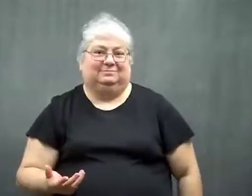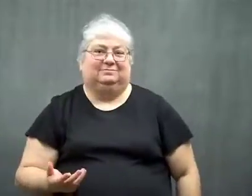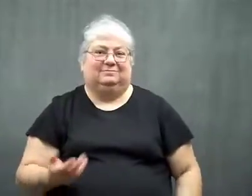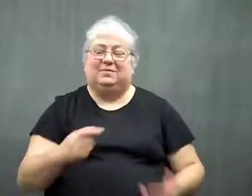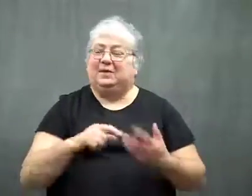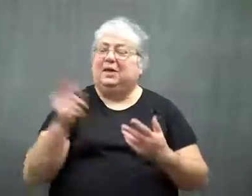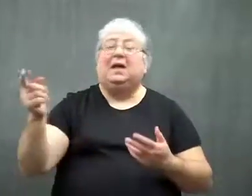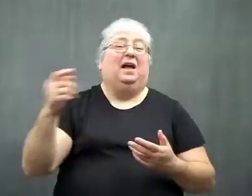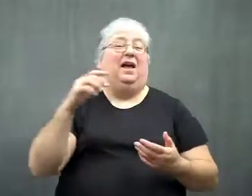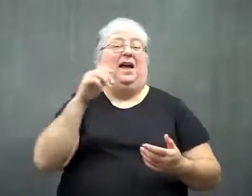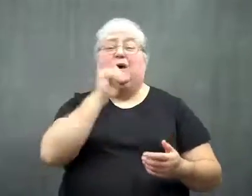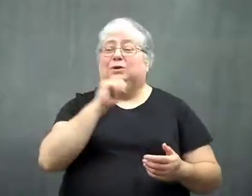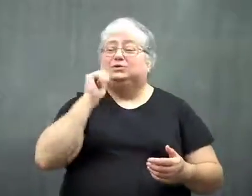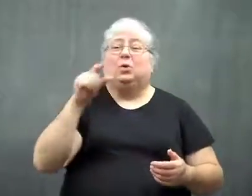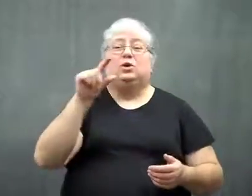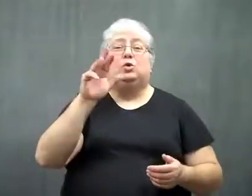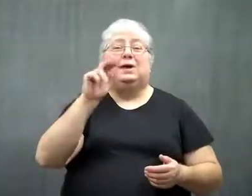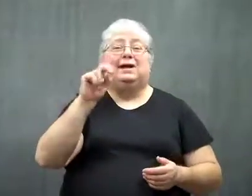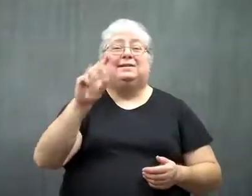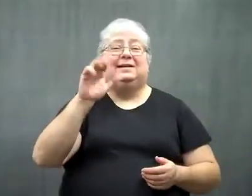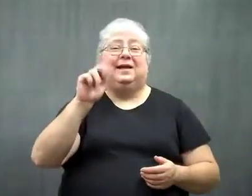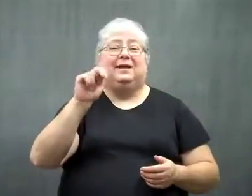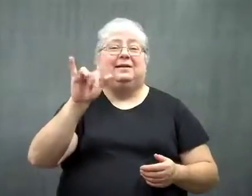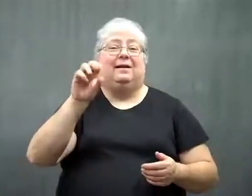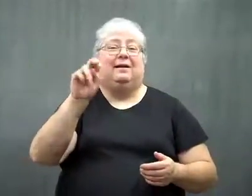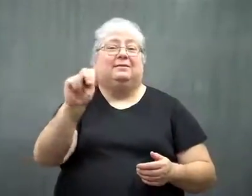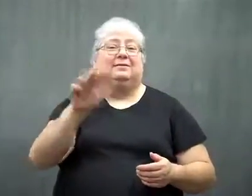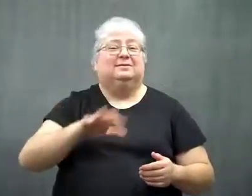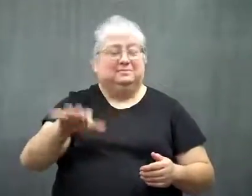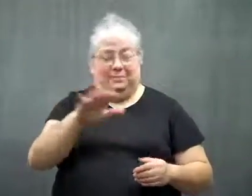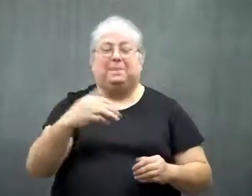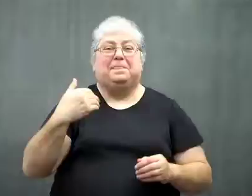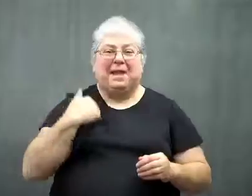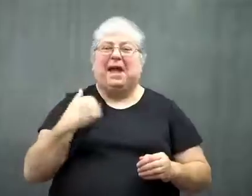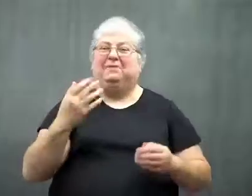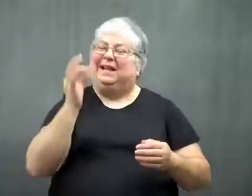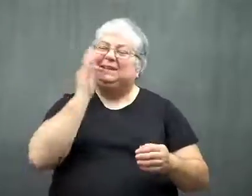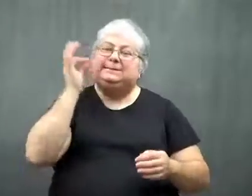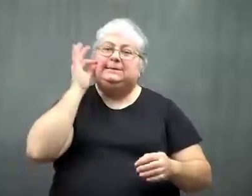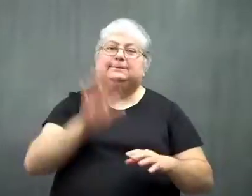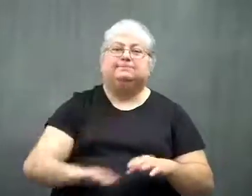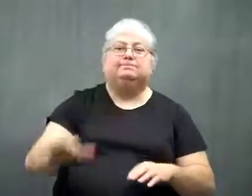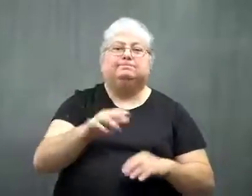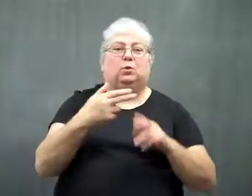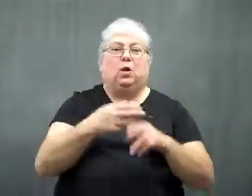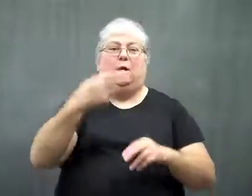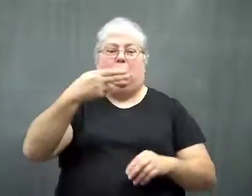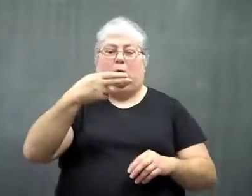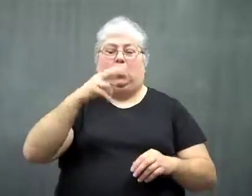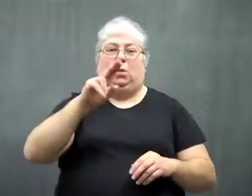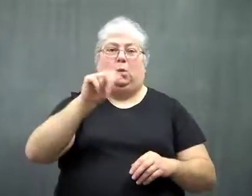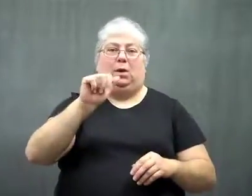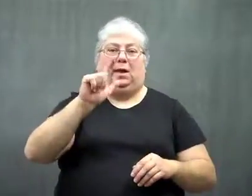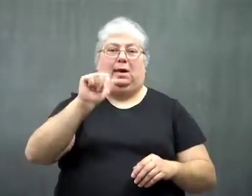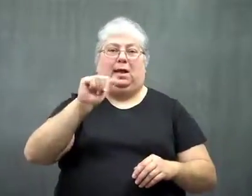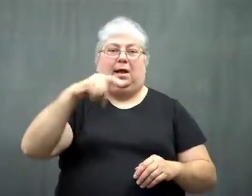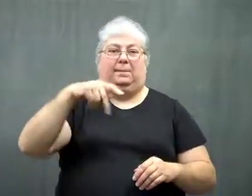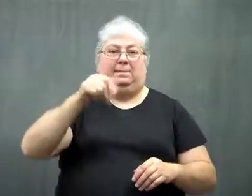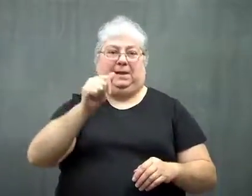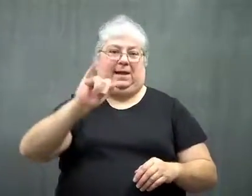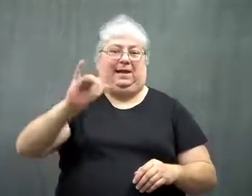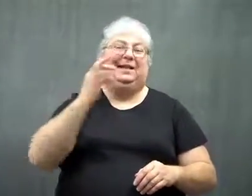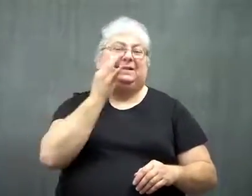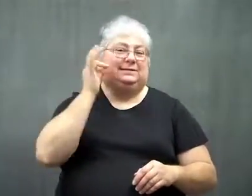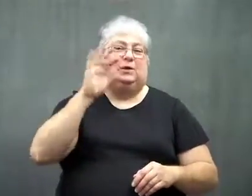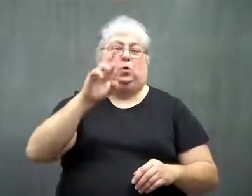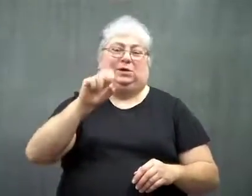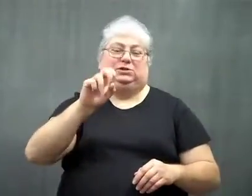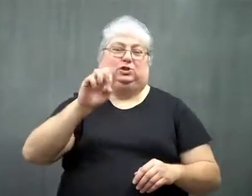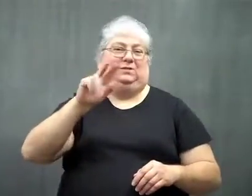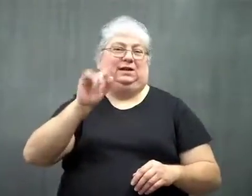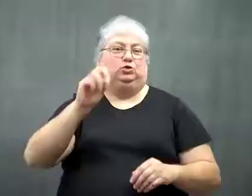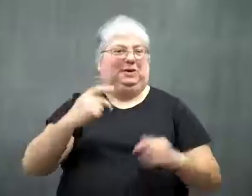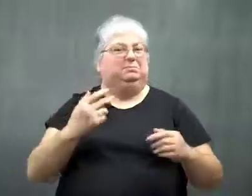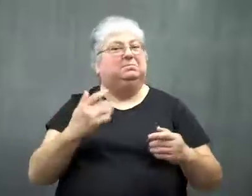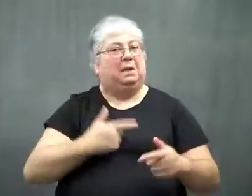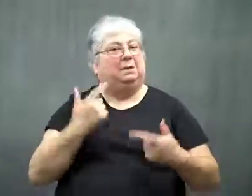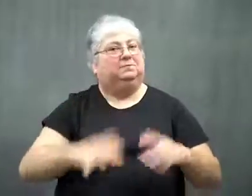The Hualapai Indian Reservation is located in the Grand Canyon in Arizona.